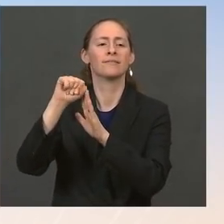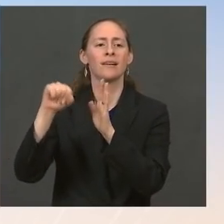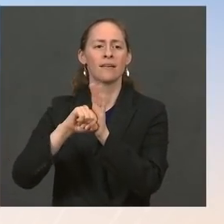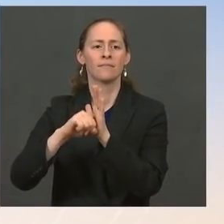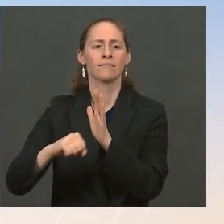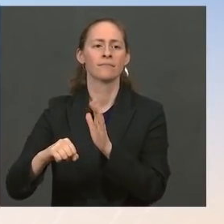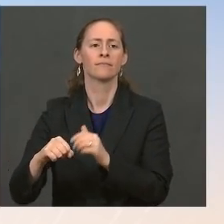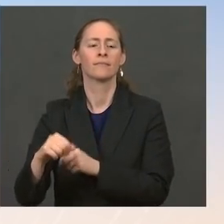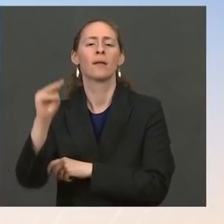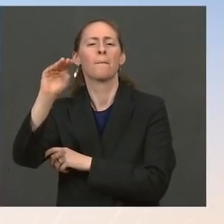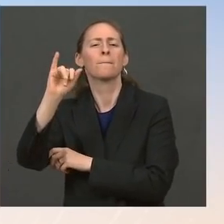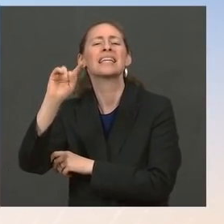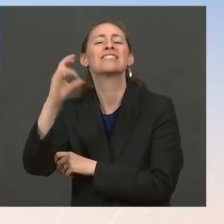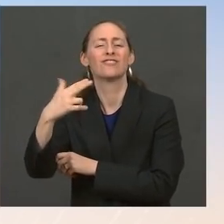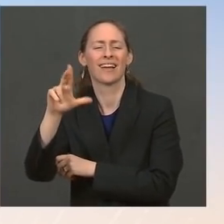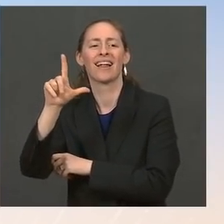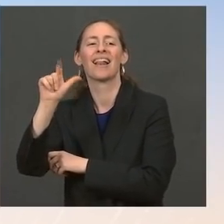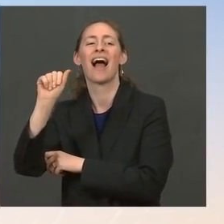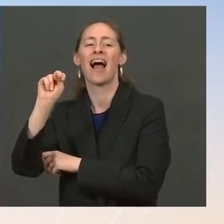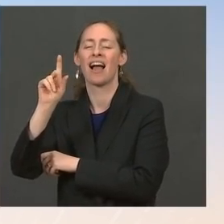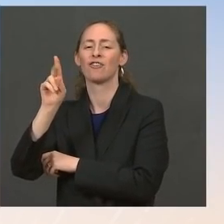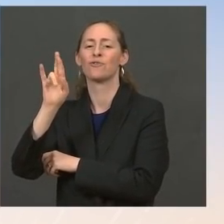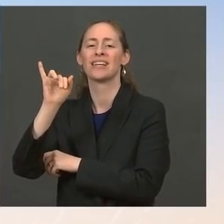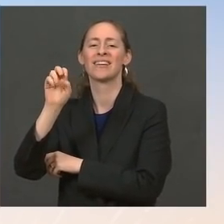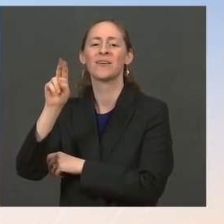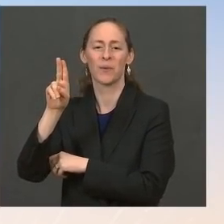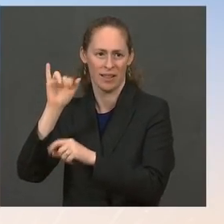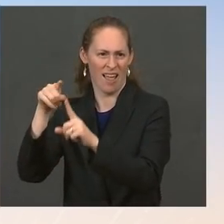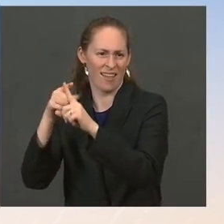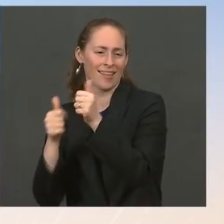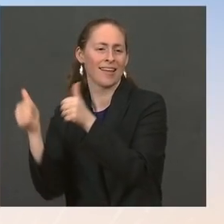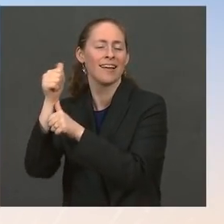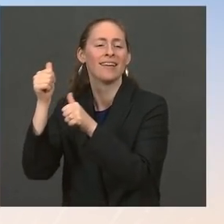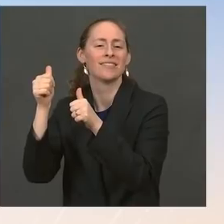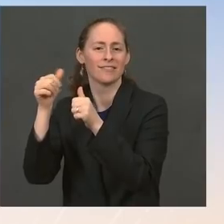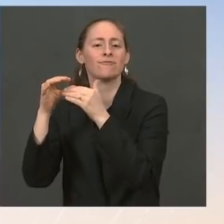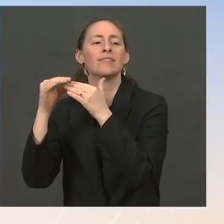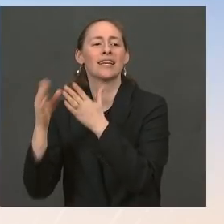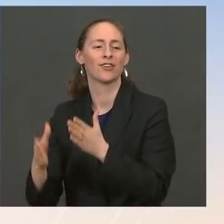as outlined in the executive order -- Departments of Commerce, Energy, Transportation, Labor, Interior,